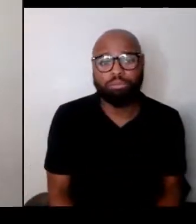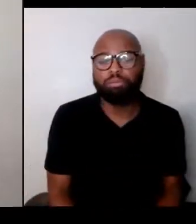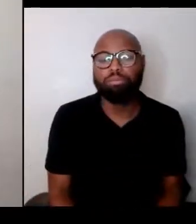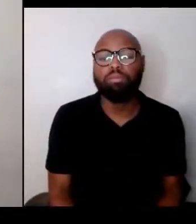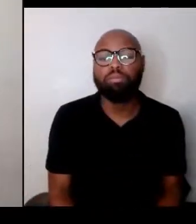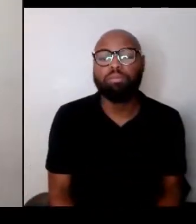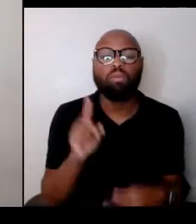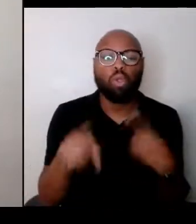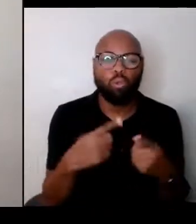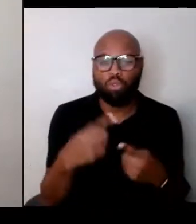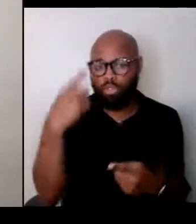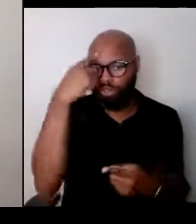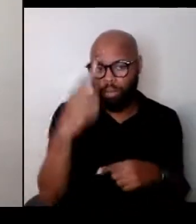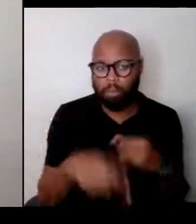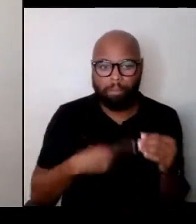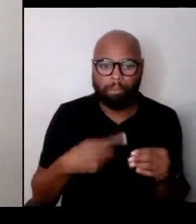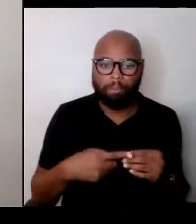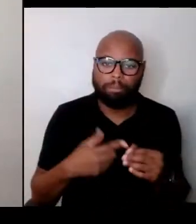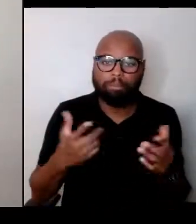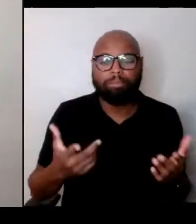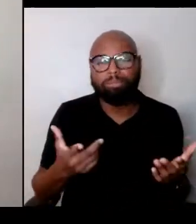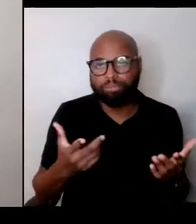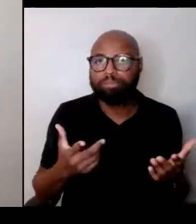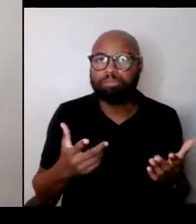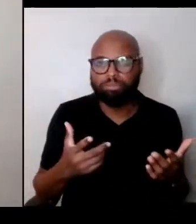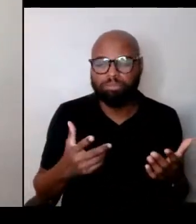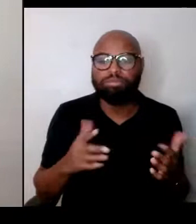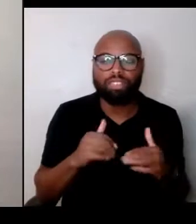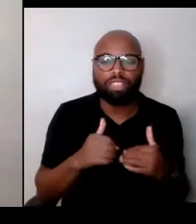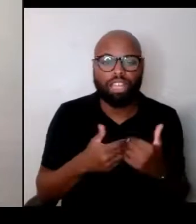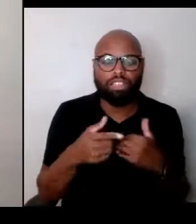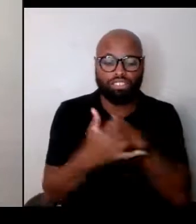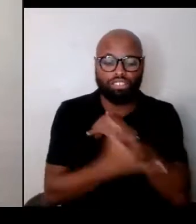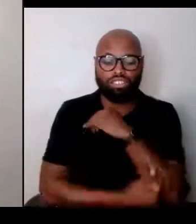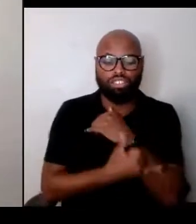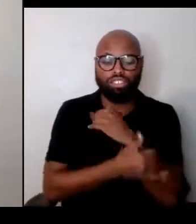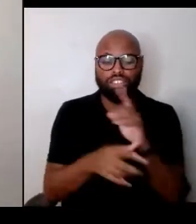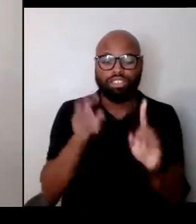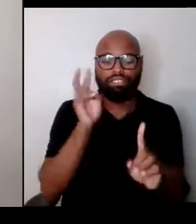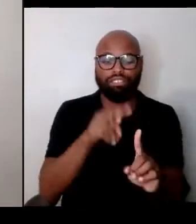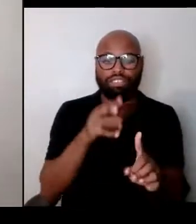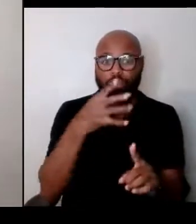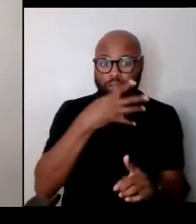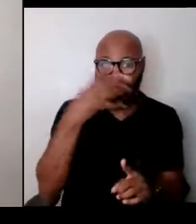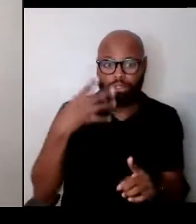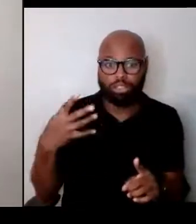that this country views immigration, I mean, I feel like it's always, you know